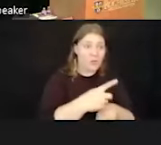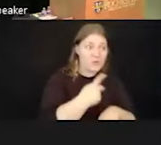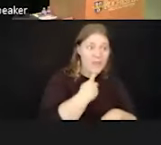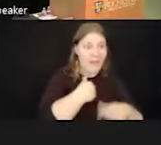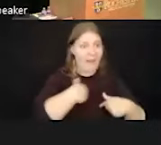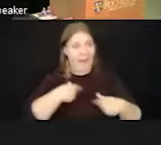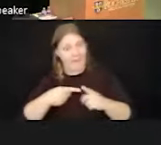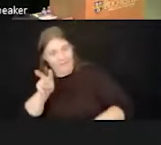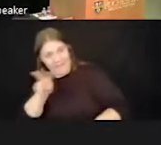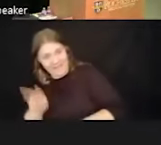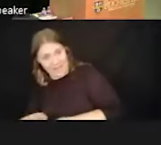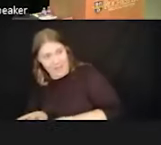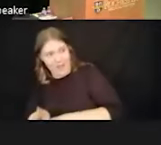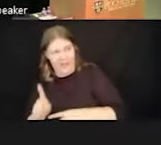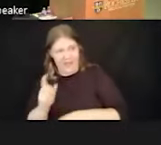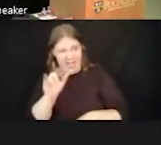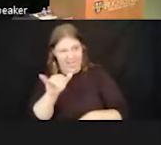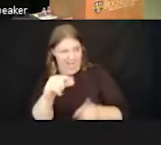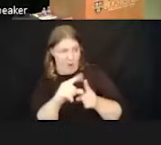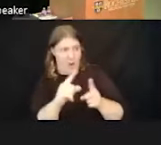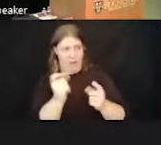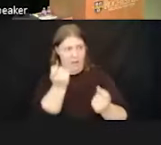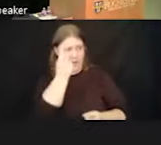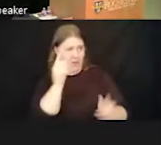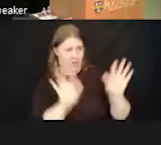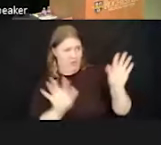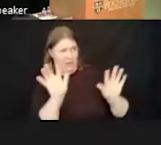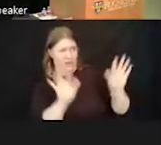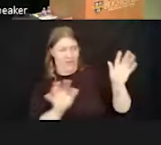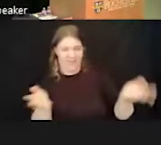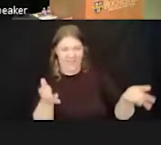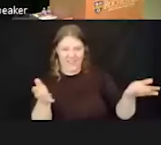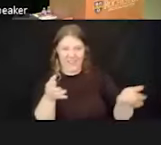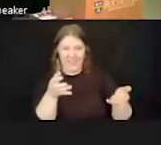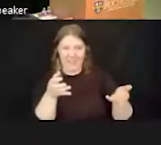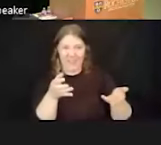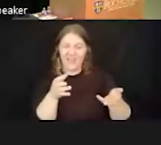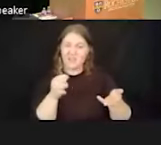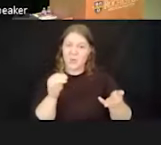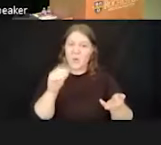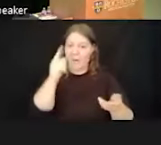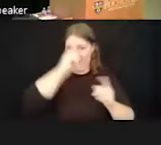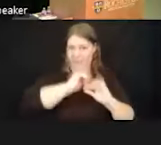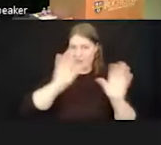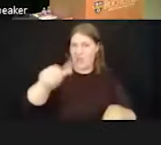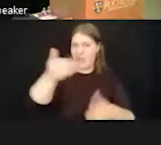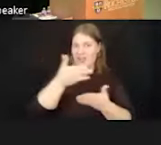don't understand it so imagine other things that have that impact on health right because those are